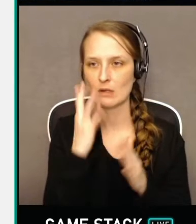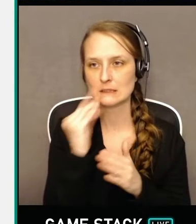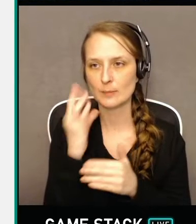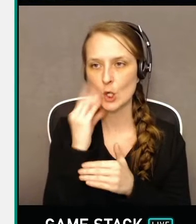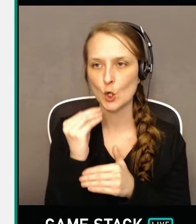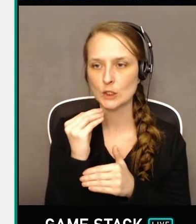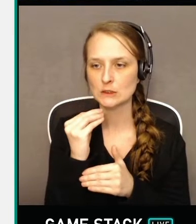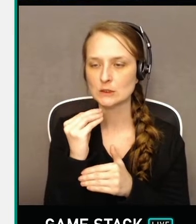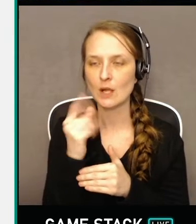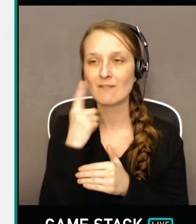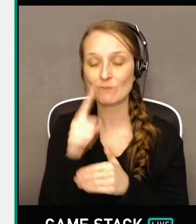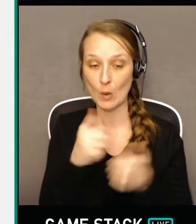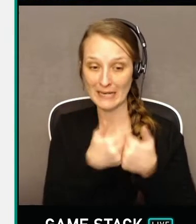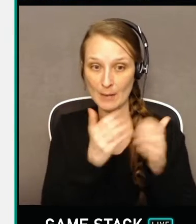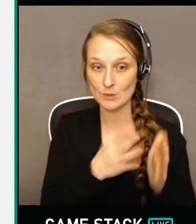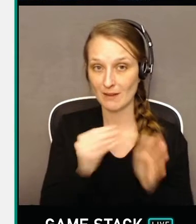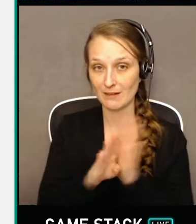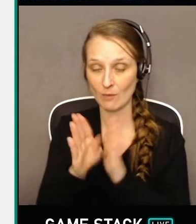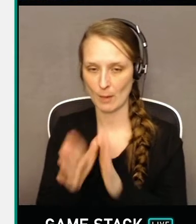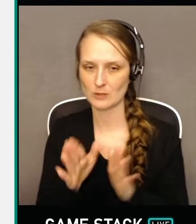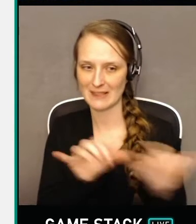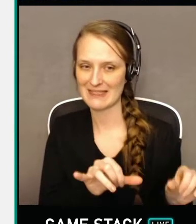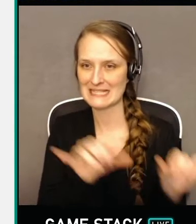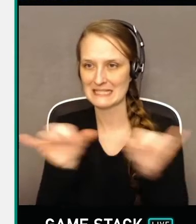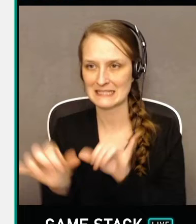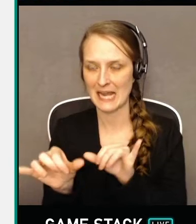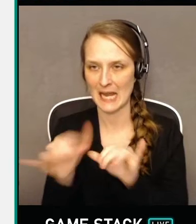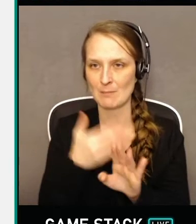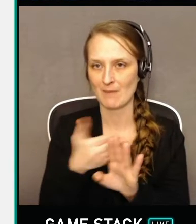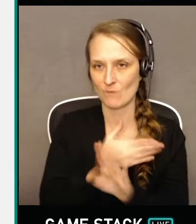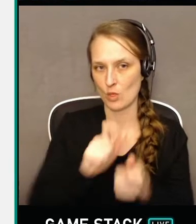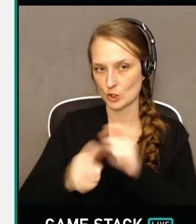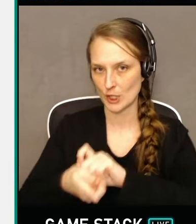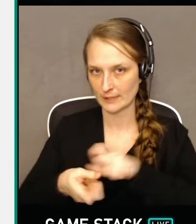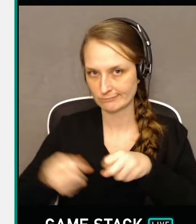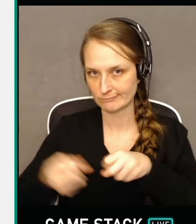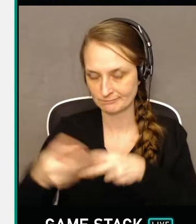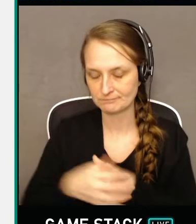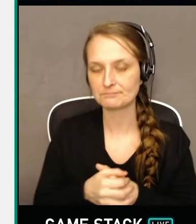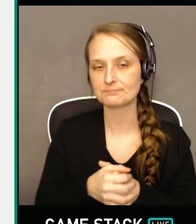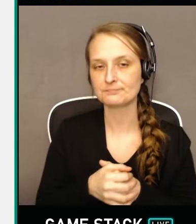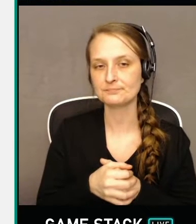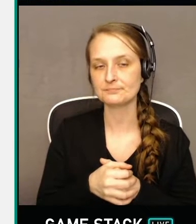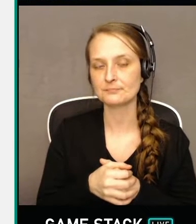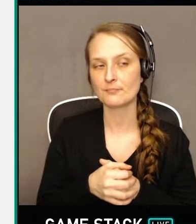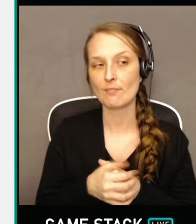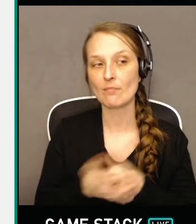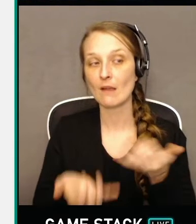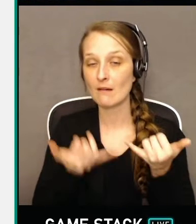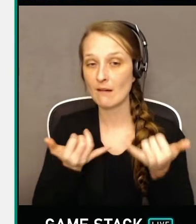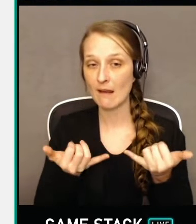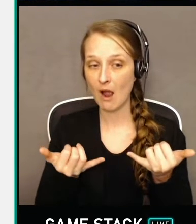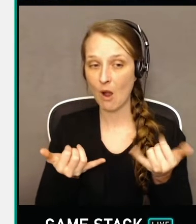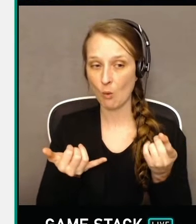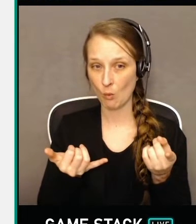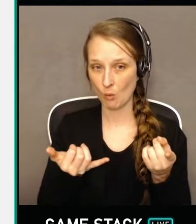for gamers and developers, remains the same as before our change. Now, I think this is how it works most of